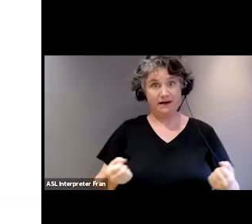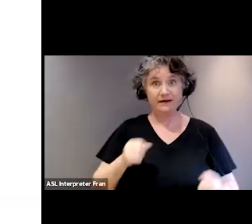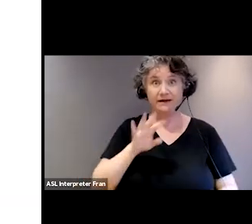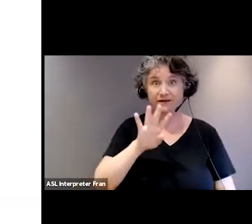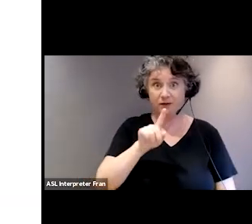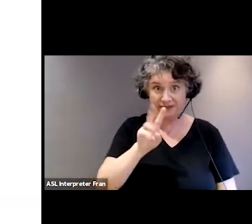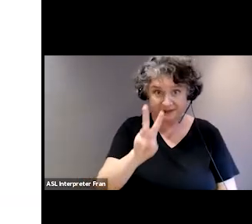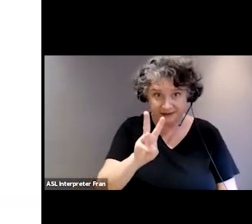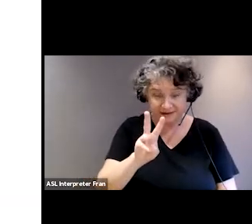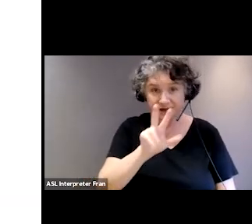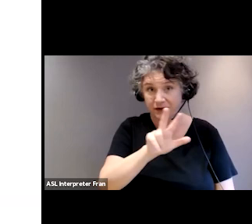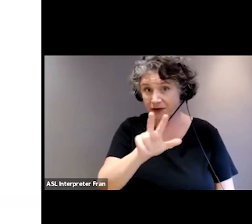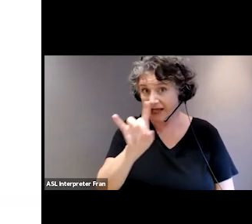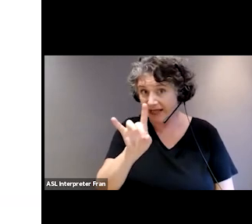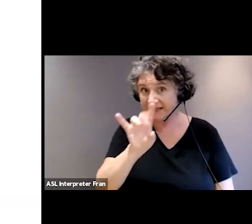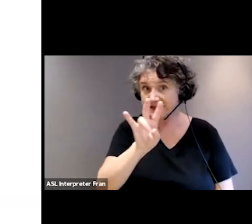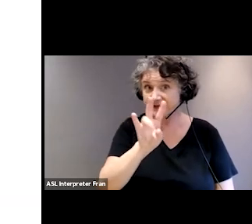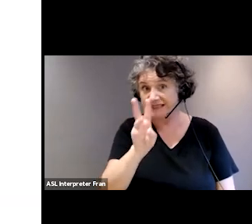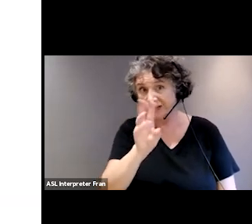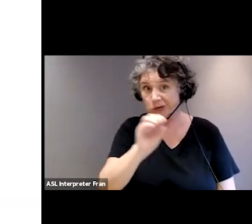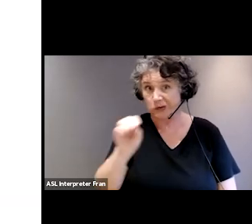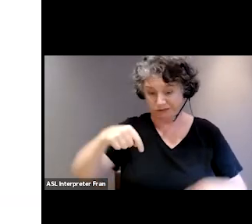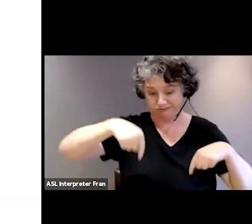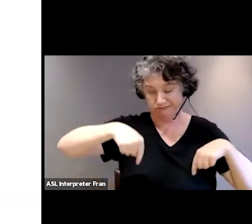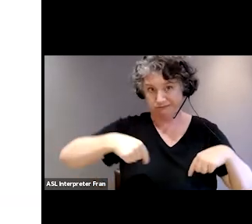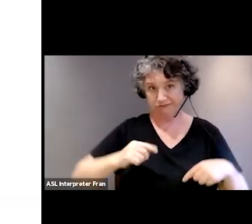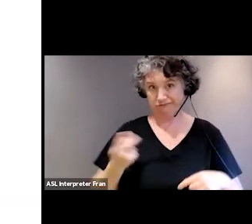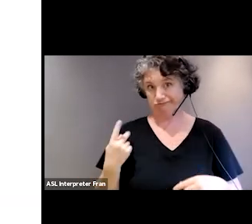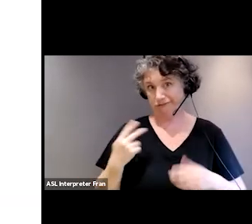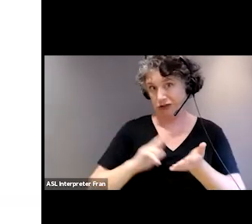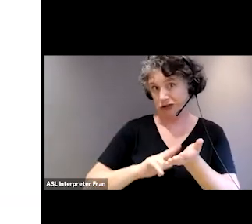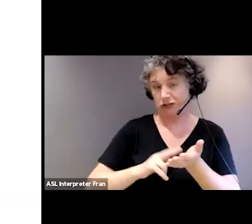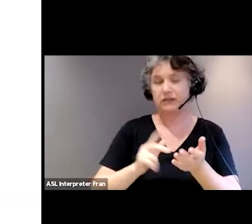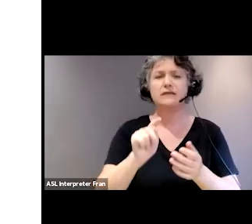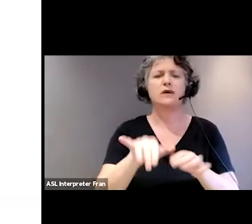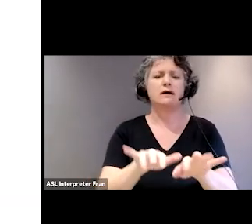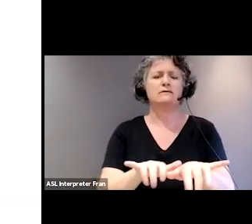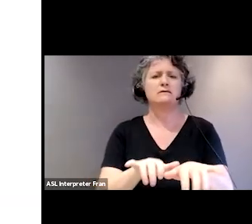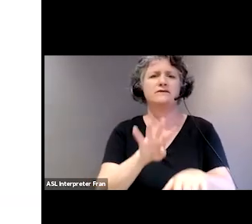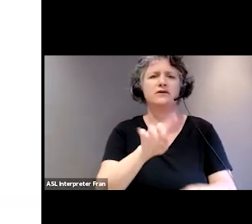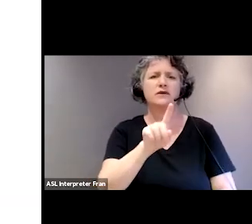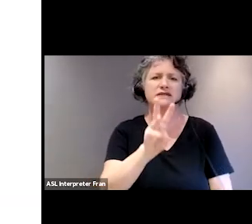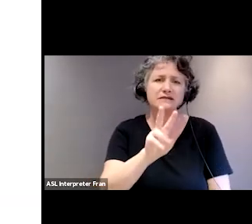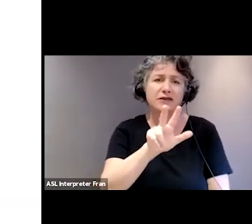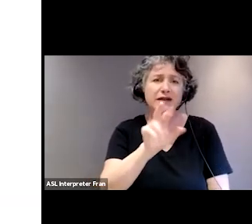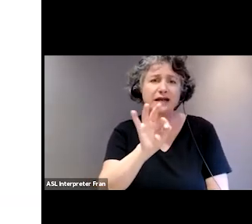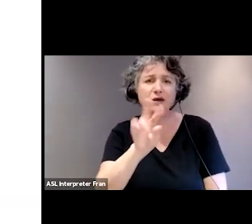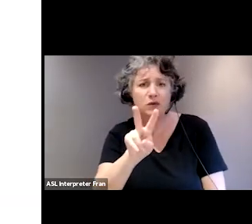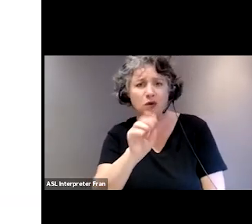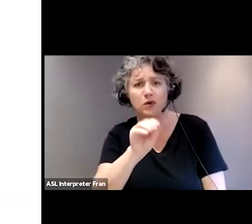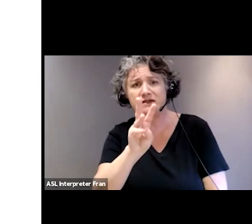the phone number, and again, this is for youth 12+. In the future there will be want there is approval for 5 to 11 they will be answer questions about that, for now it is for youth 12+ and their parents or